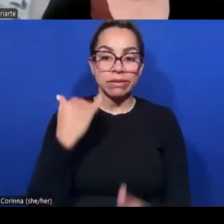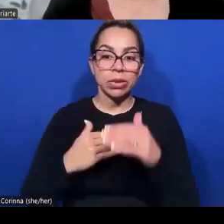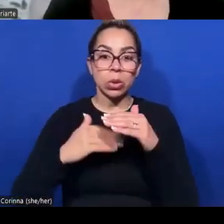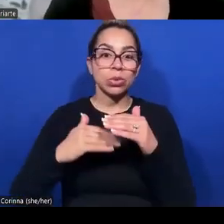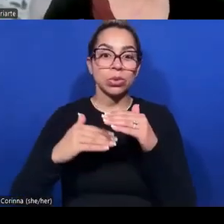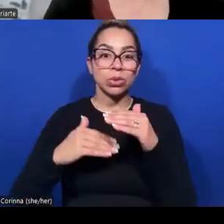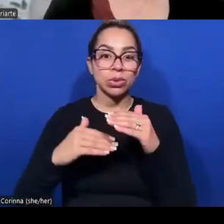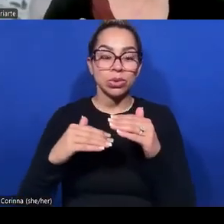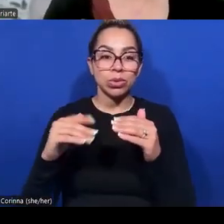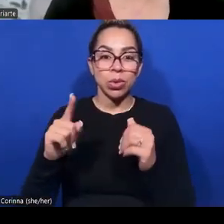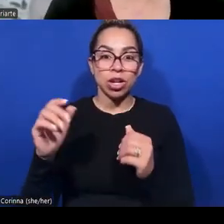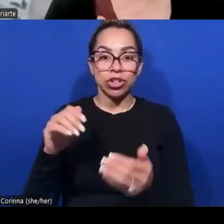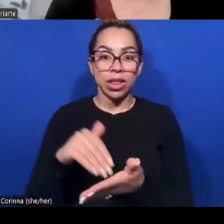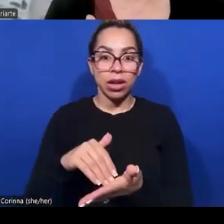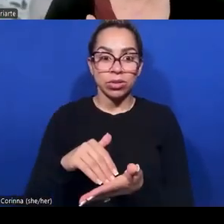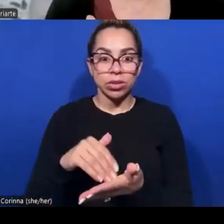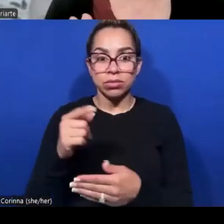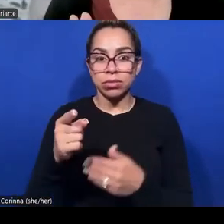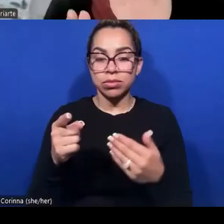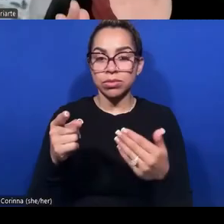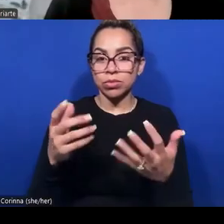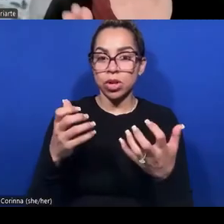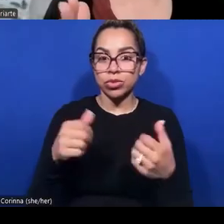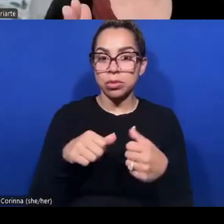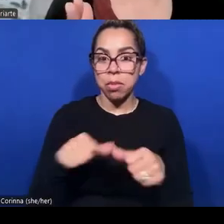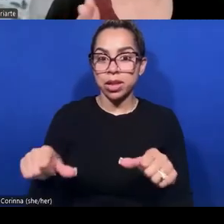and you deposit and you want to deposit money that will